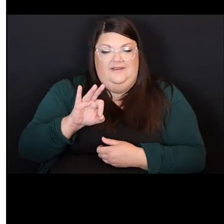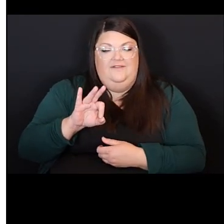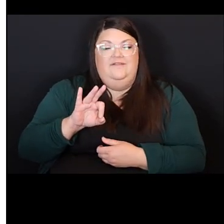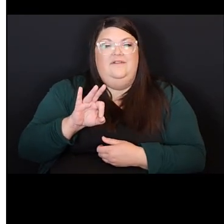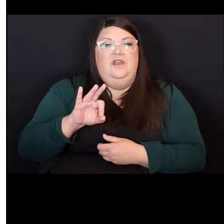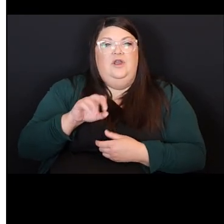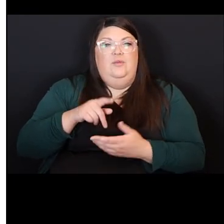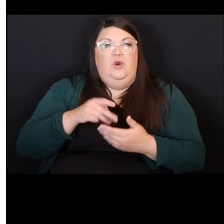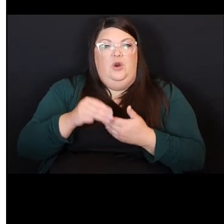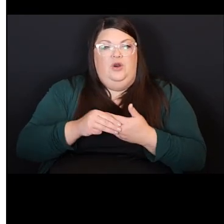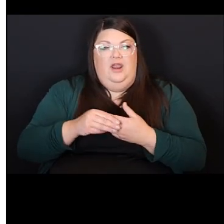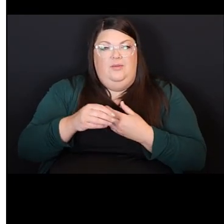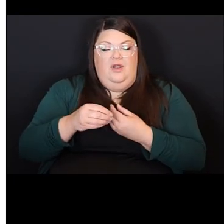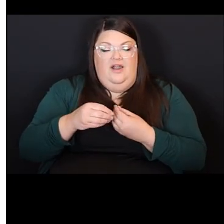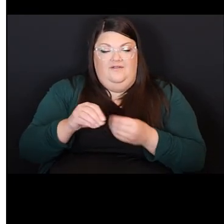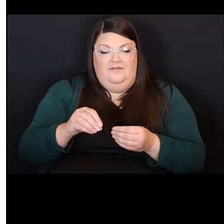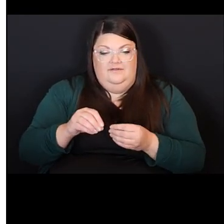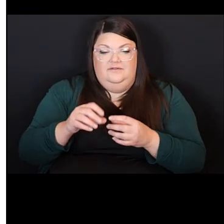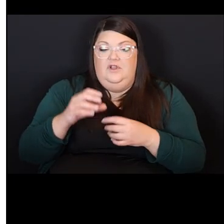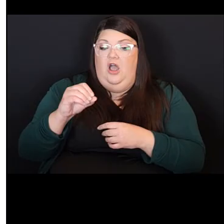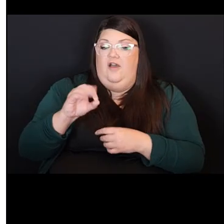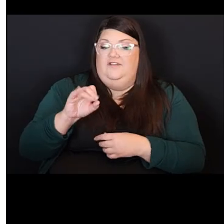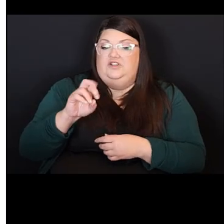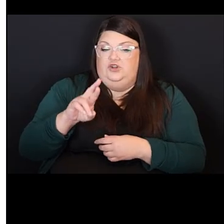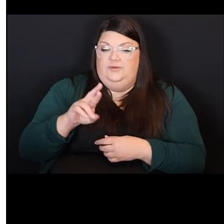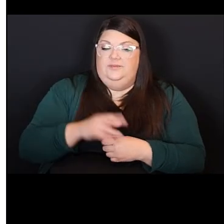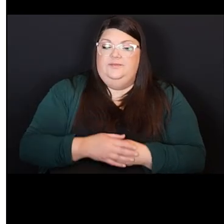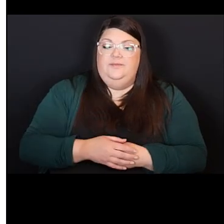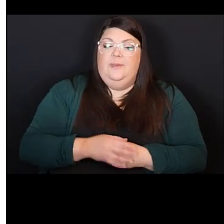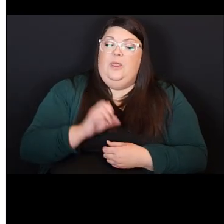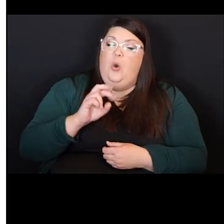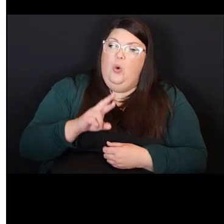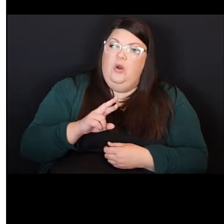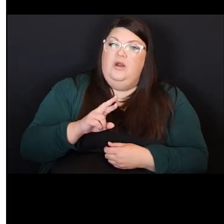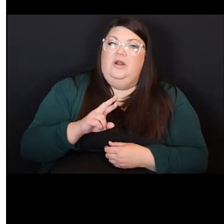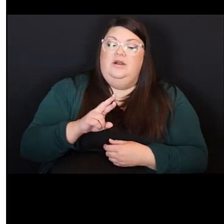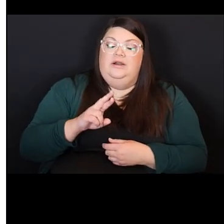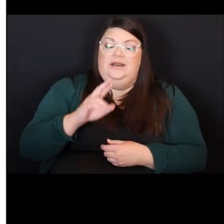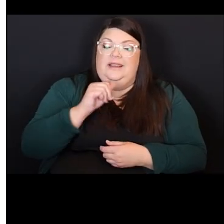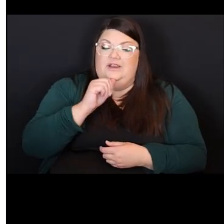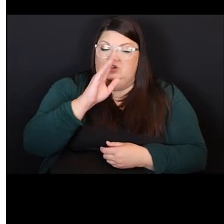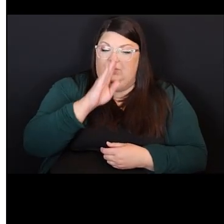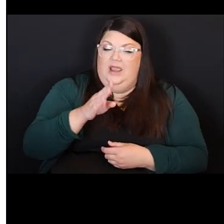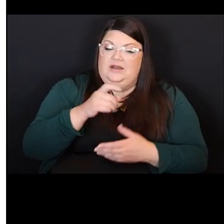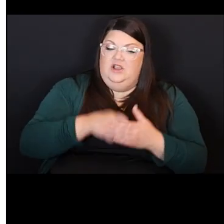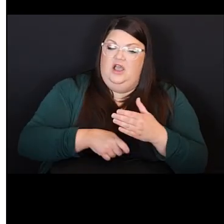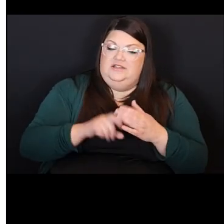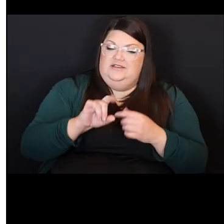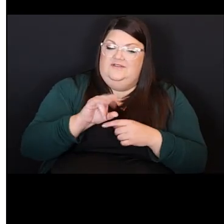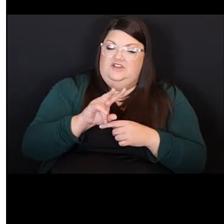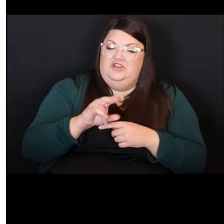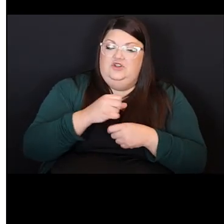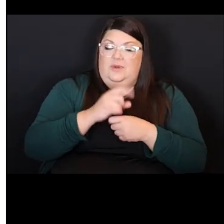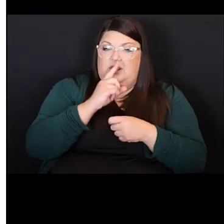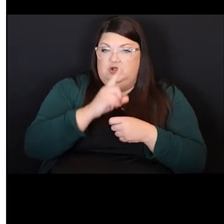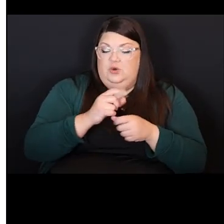Fund (DIF) program officer or the Indirect Cost Division to ensure compliance and accountability